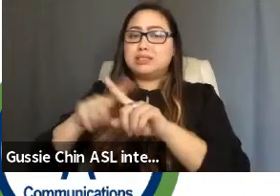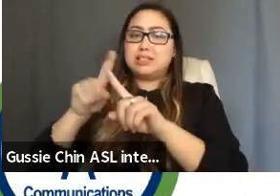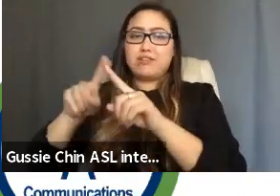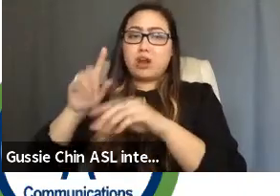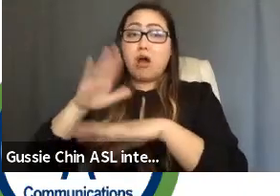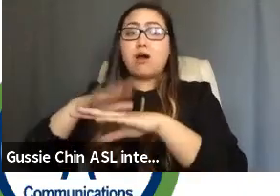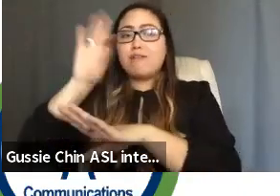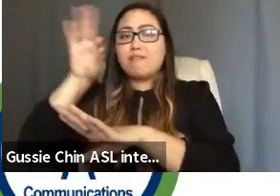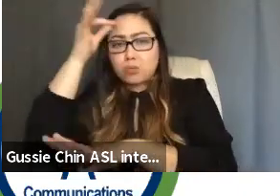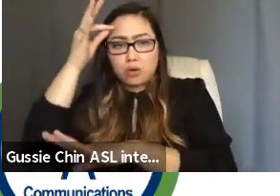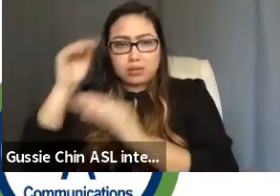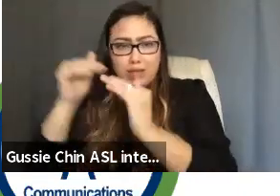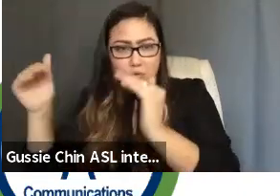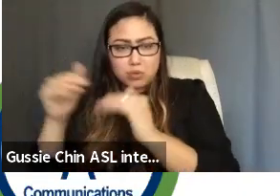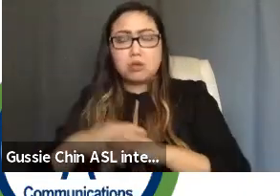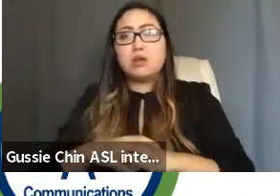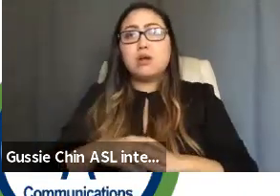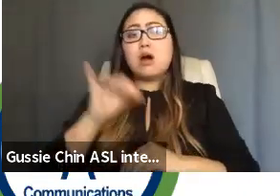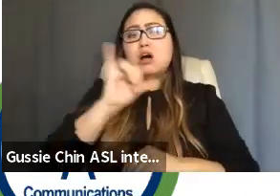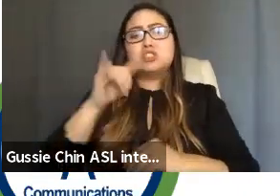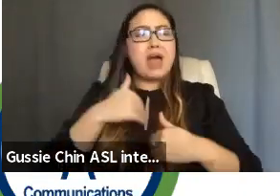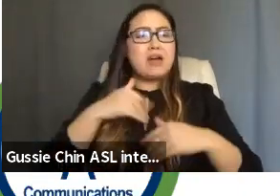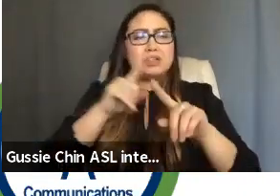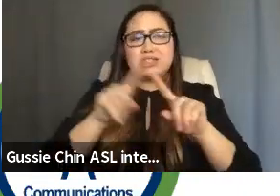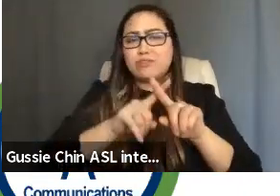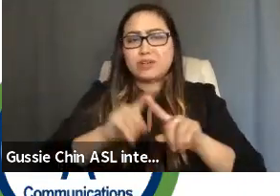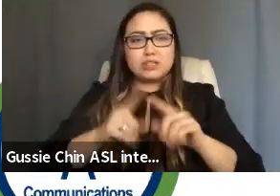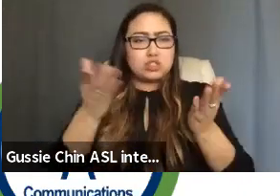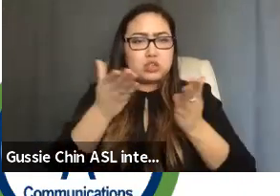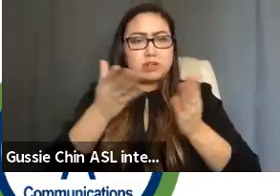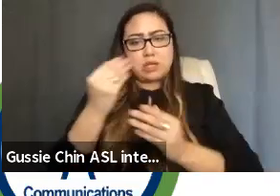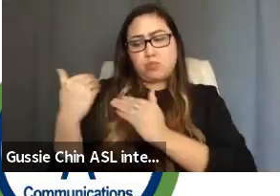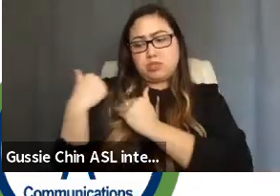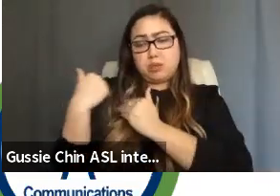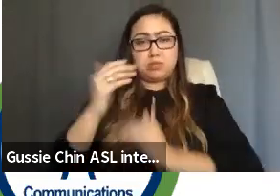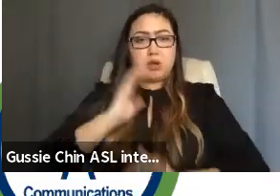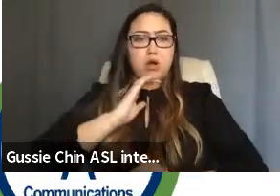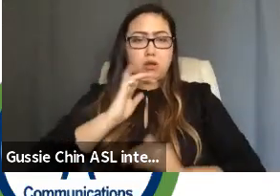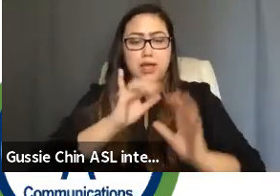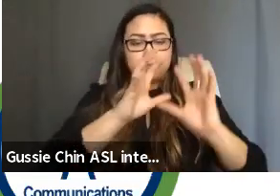a variety of how these different services and responsibilities are organized in agencies among